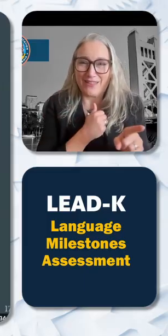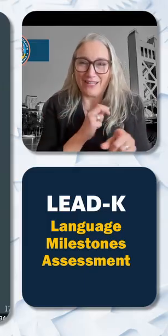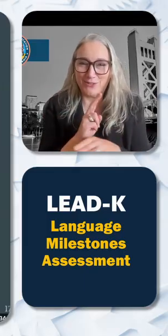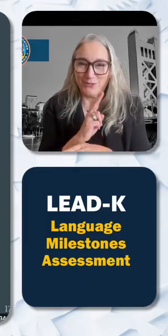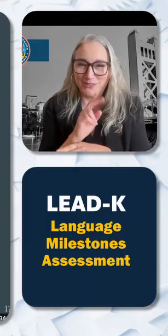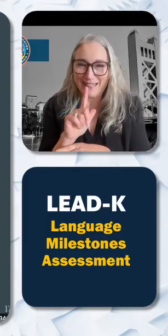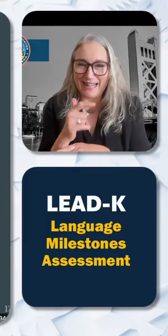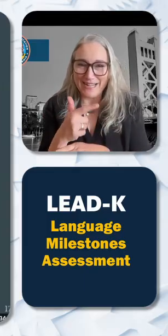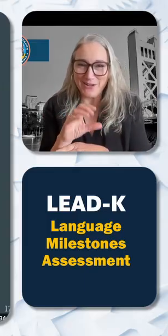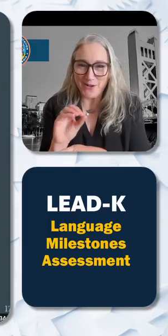Language.